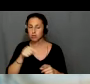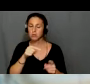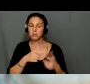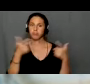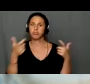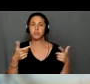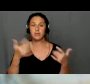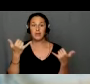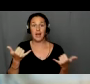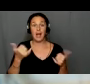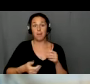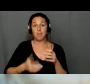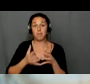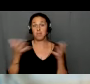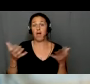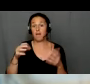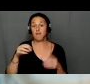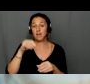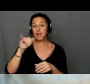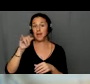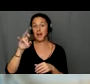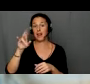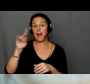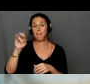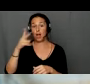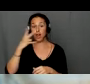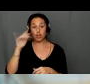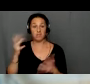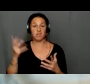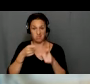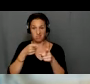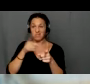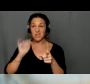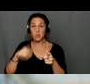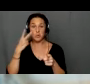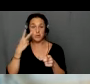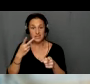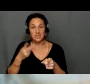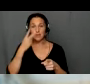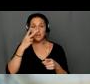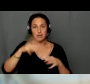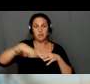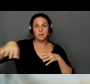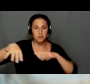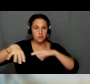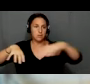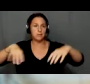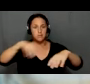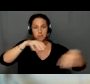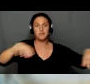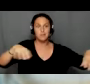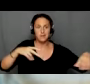so that now much of inland empire looks like this picture here.